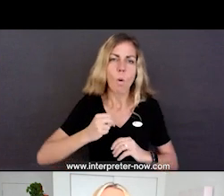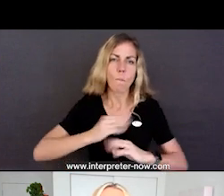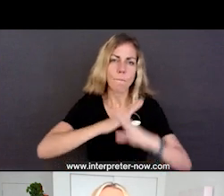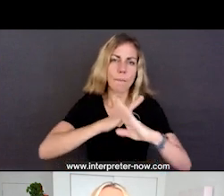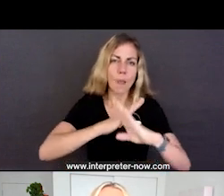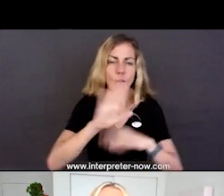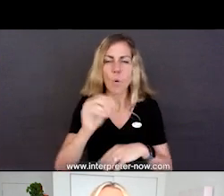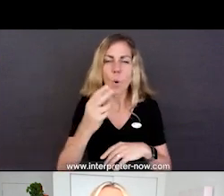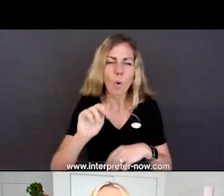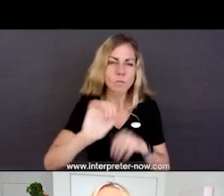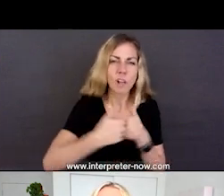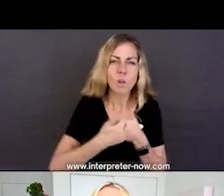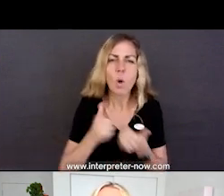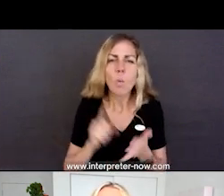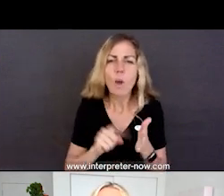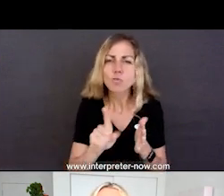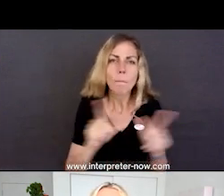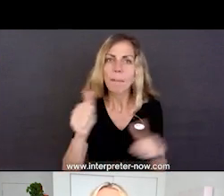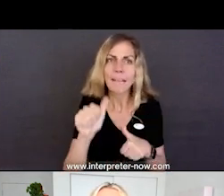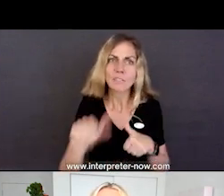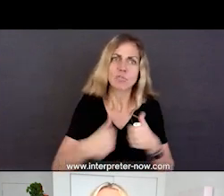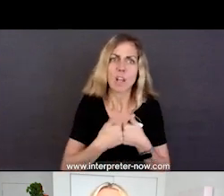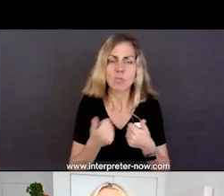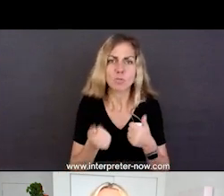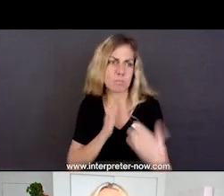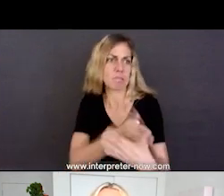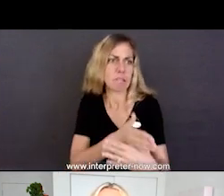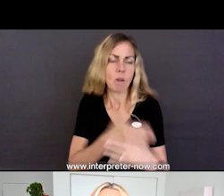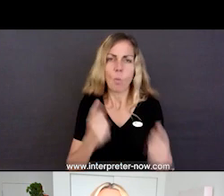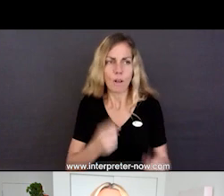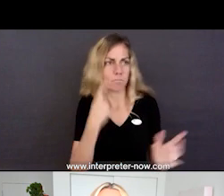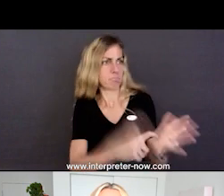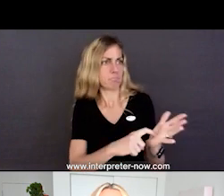What is your biggest challenge to intervening when you witness a microaggression?